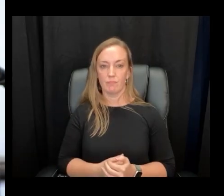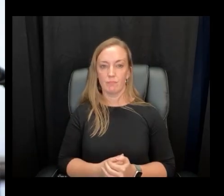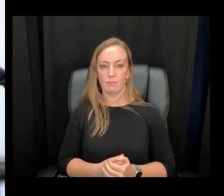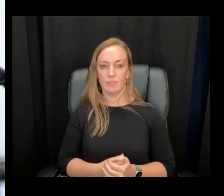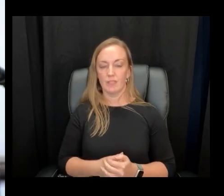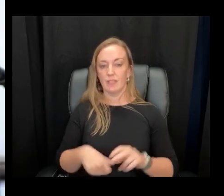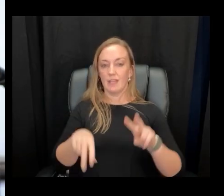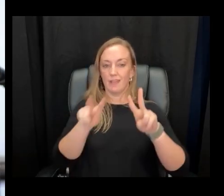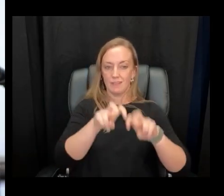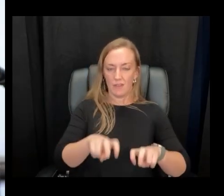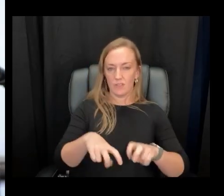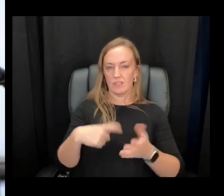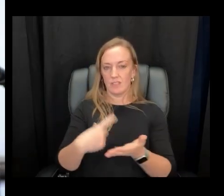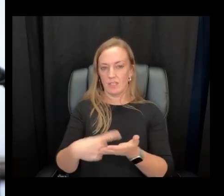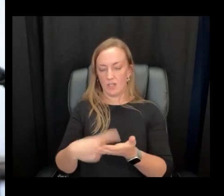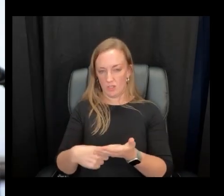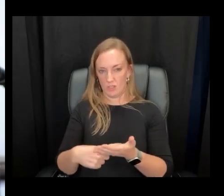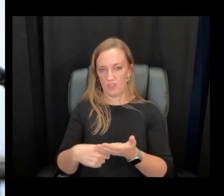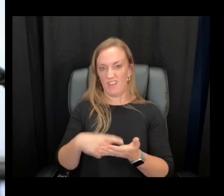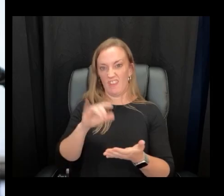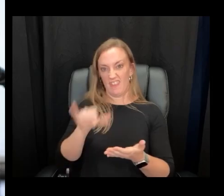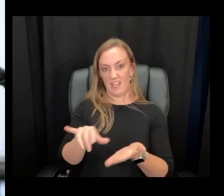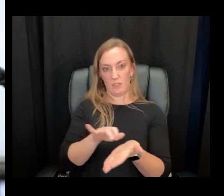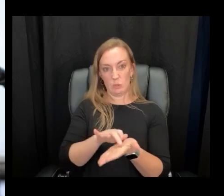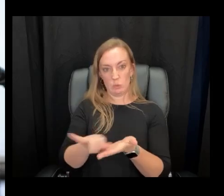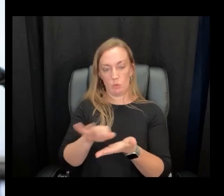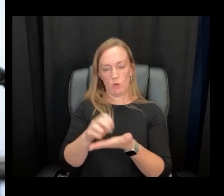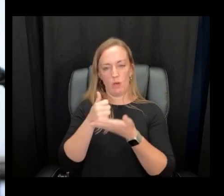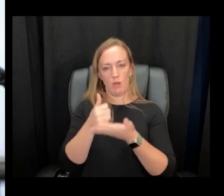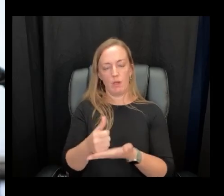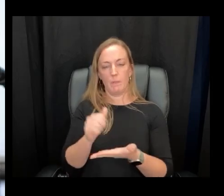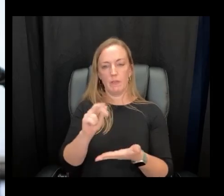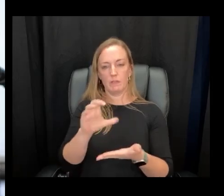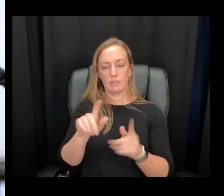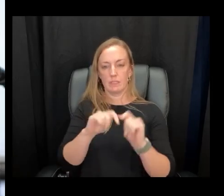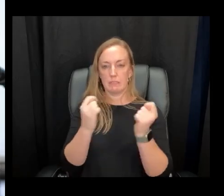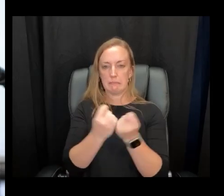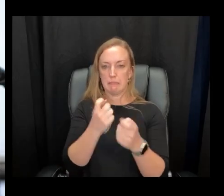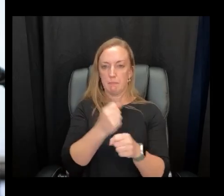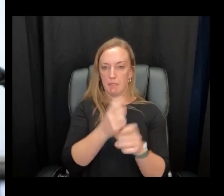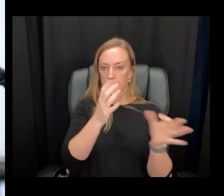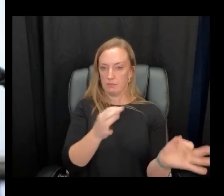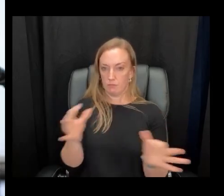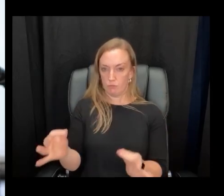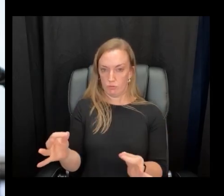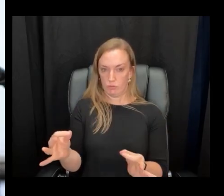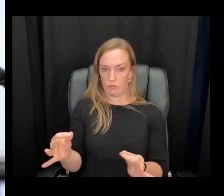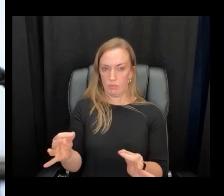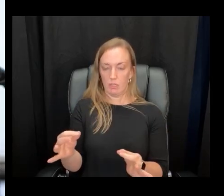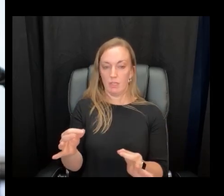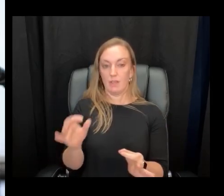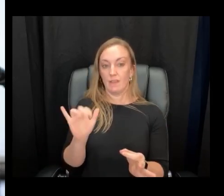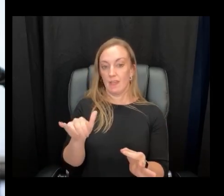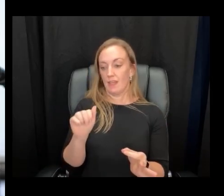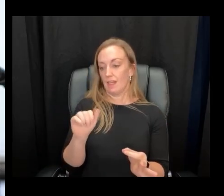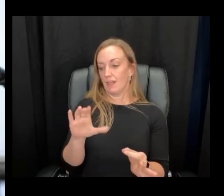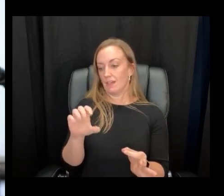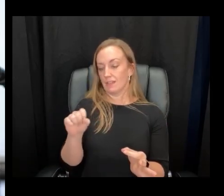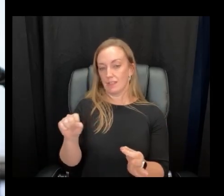Analysis and discussion of access scores help the ARC team make decisions. The access scores